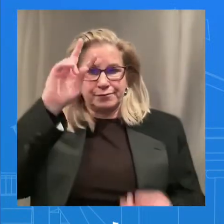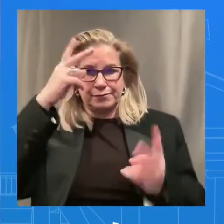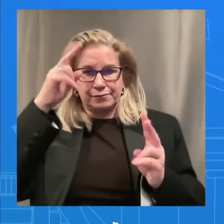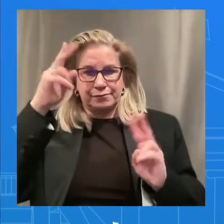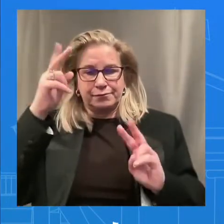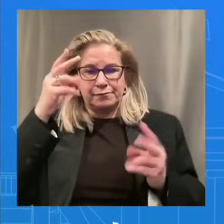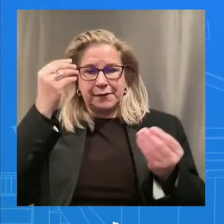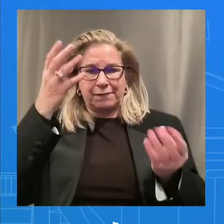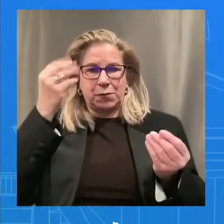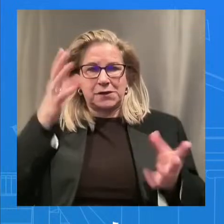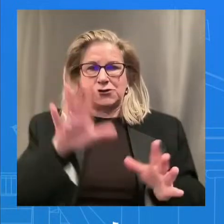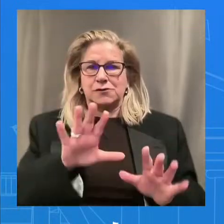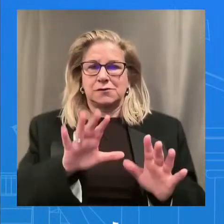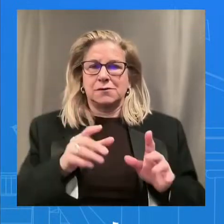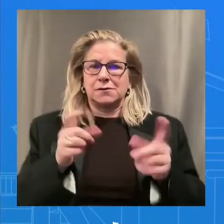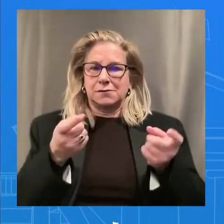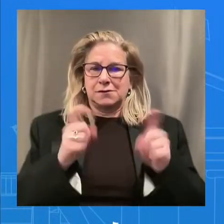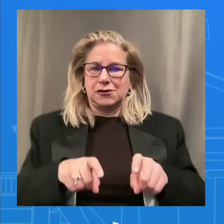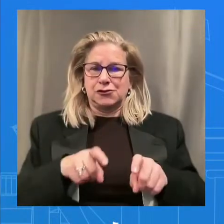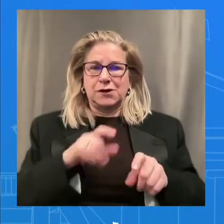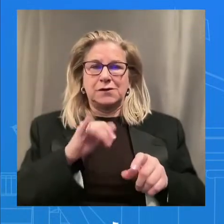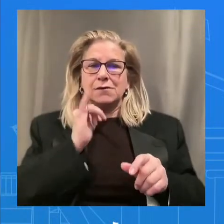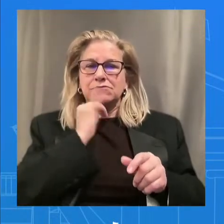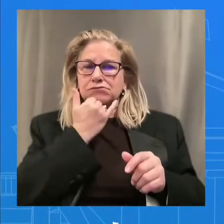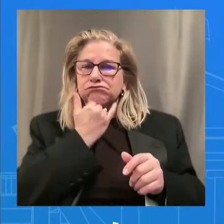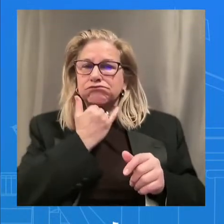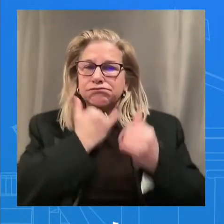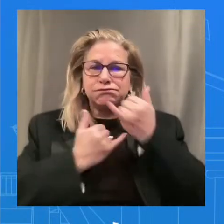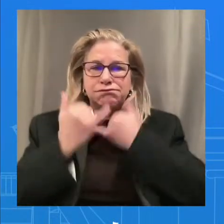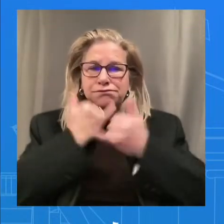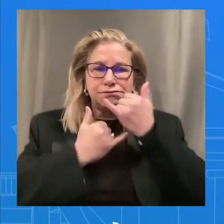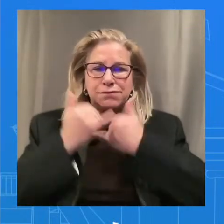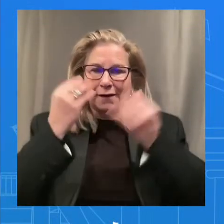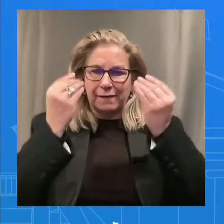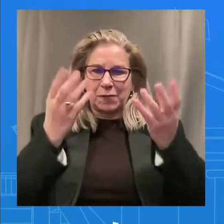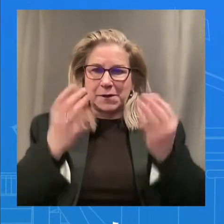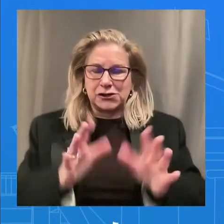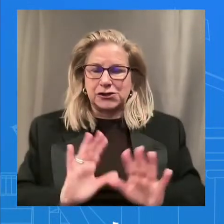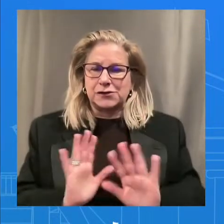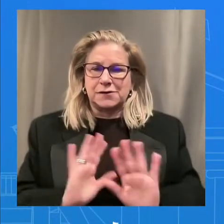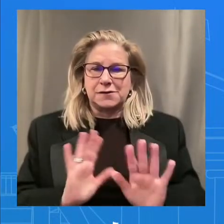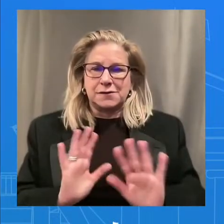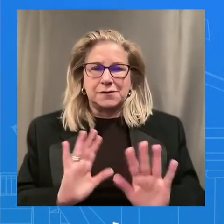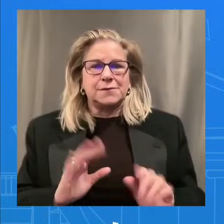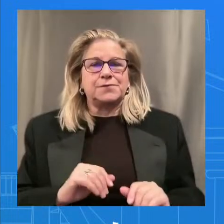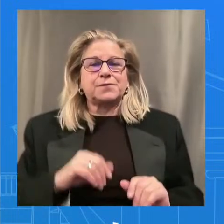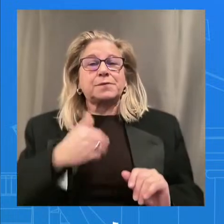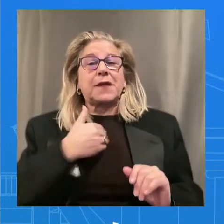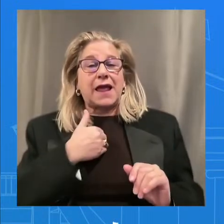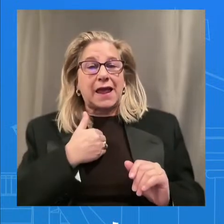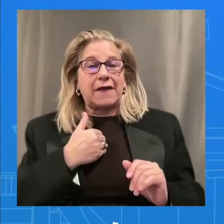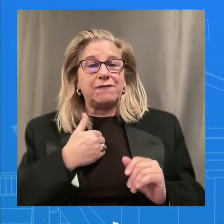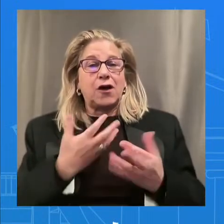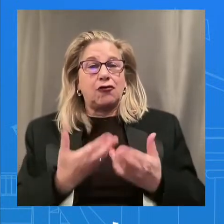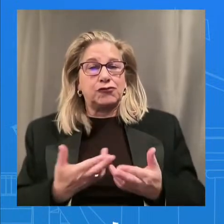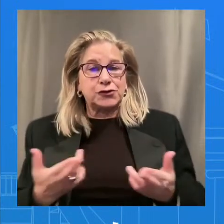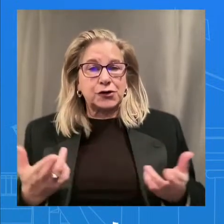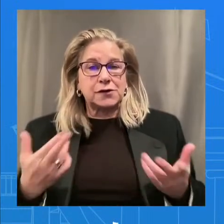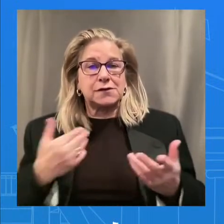as we’re trying to provide resources, as we’re trying to -- folks on the ground, local officials are trying to make sure that they’re tr- --